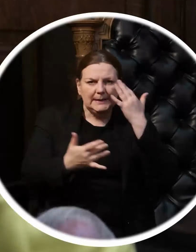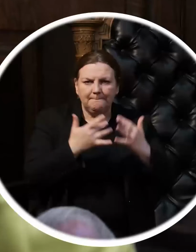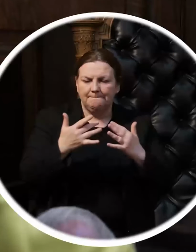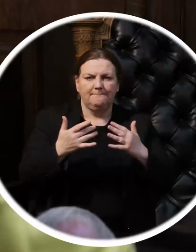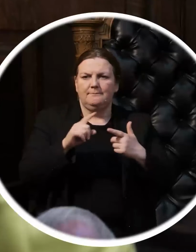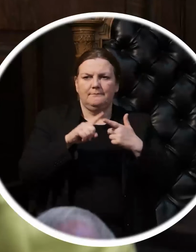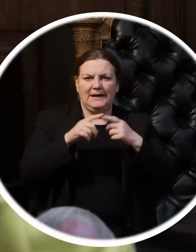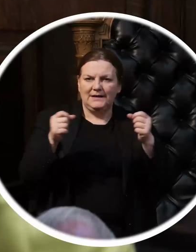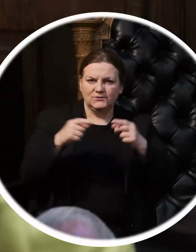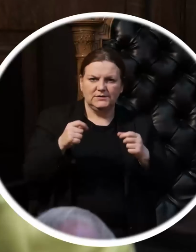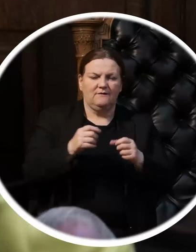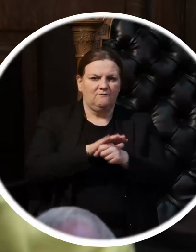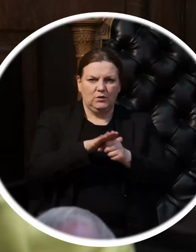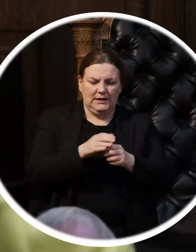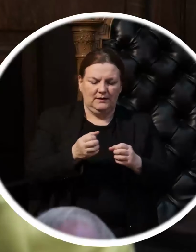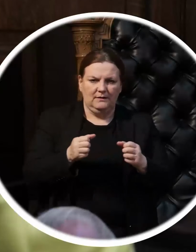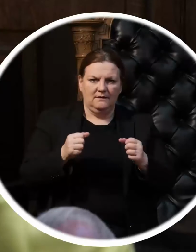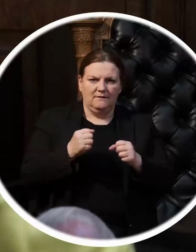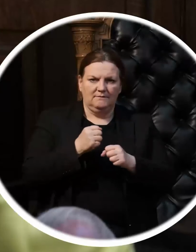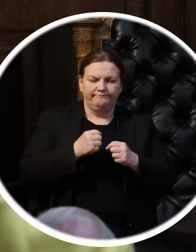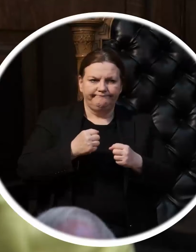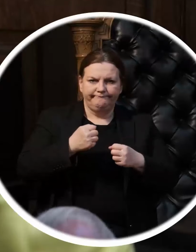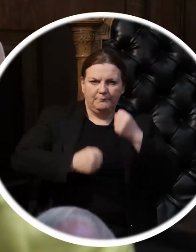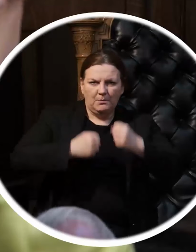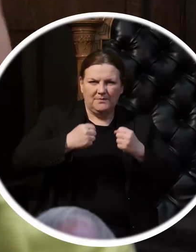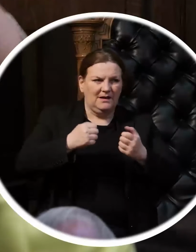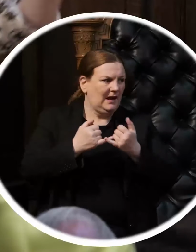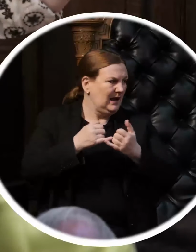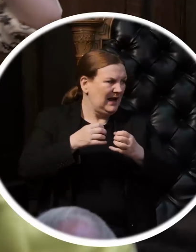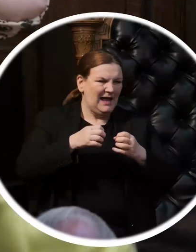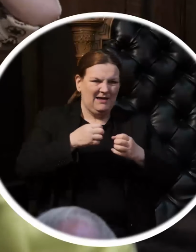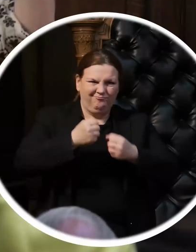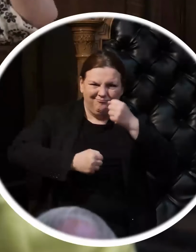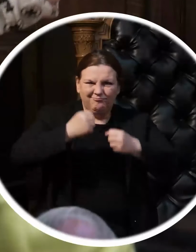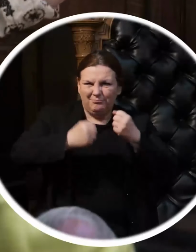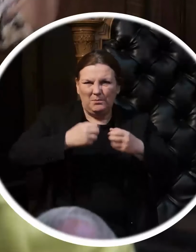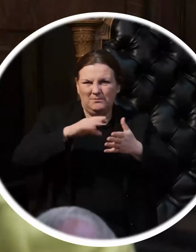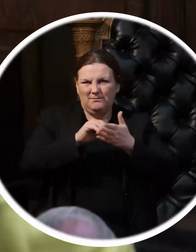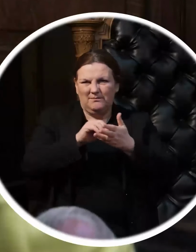It's all completely used through kind of vacuum pumps essentially.